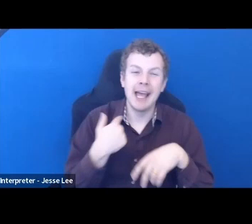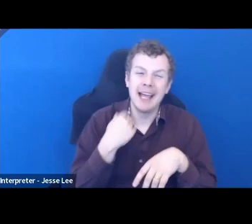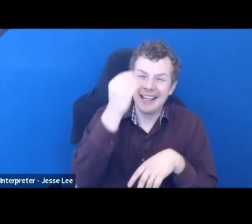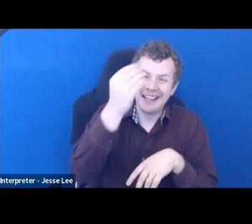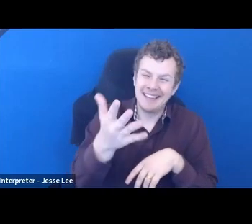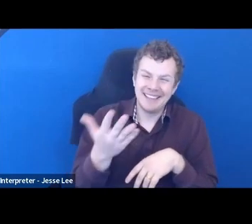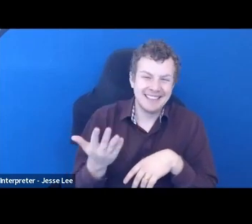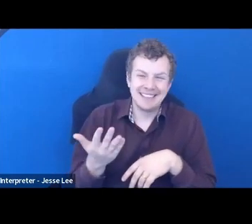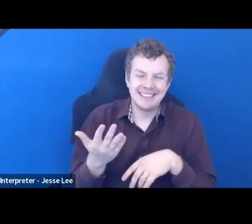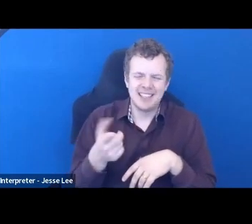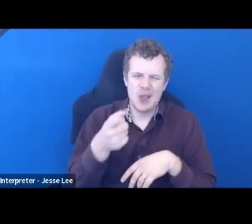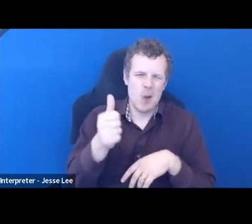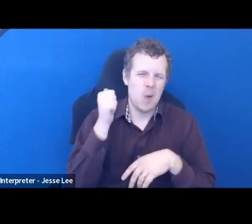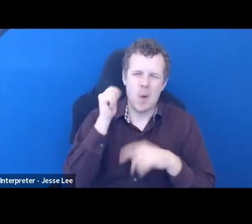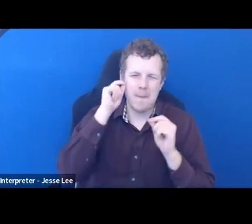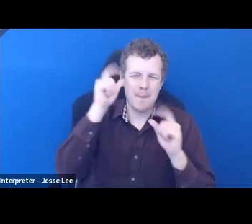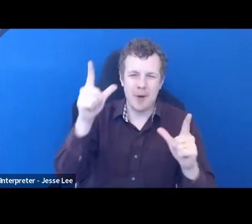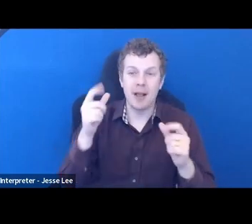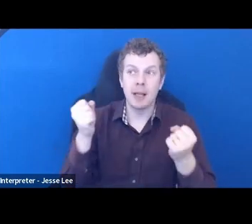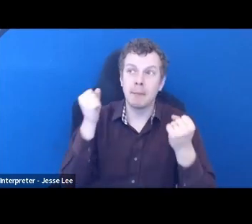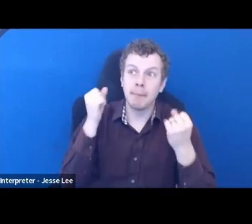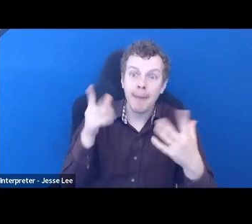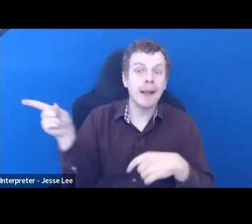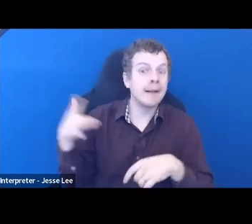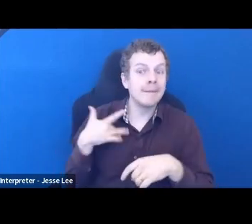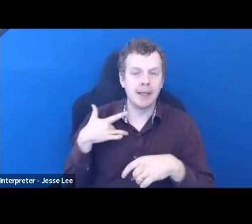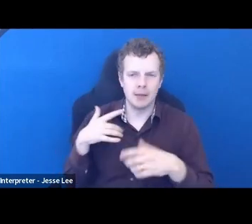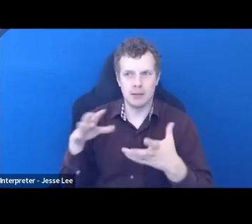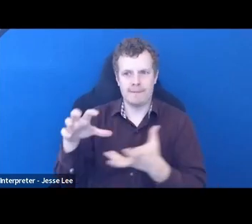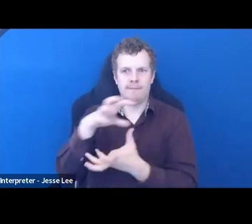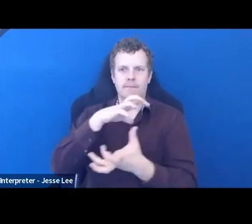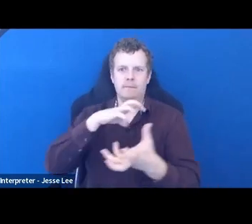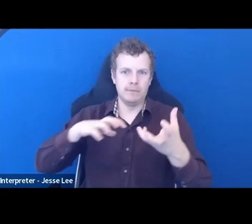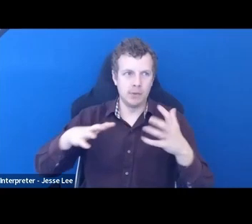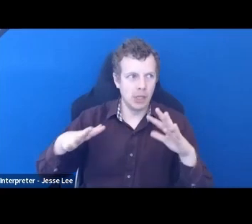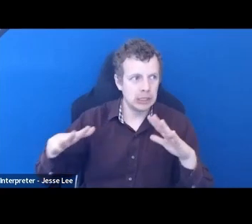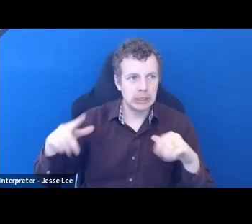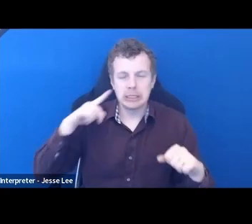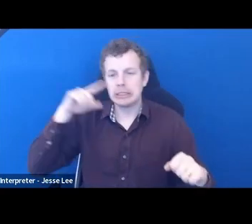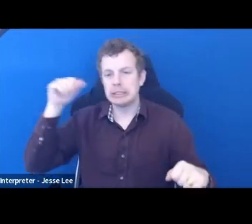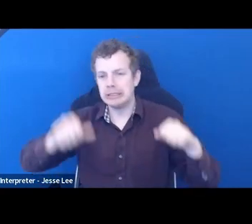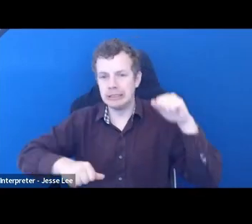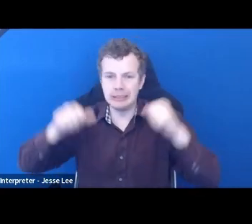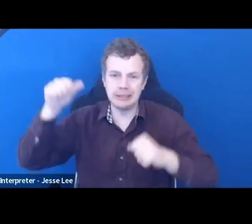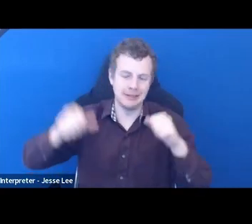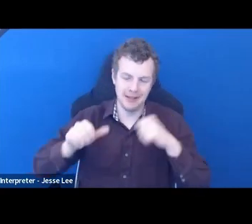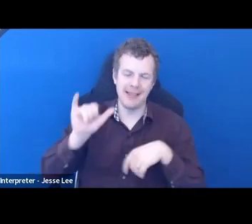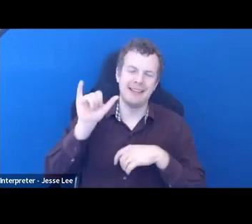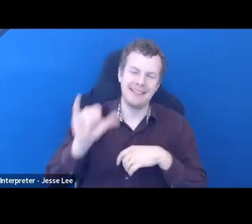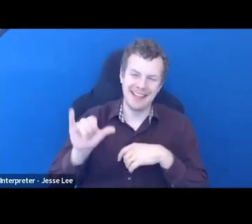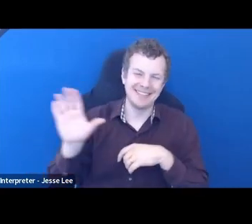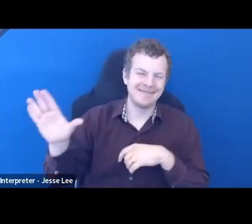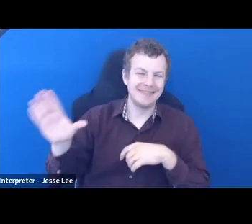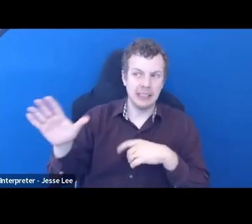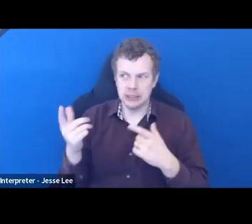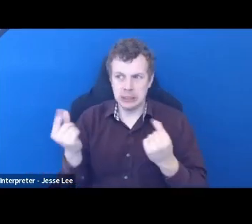is that confusion and uncertainty dominated the decision-making about habilitation.